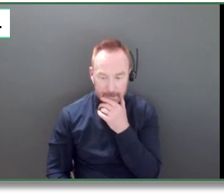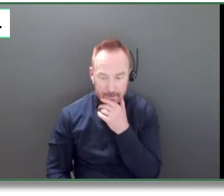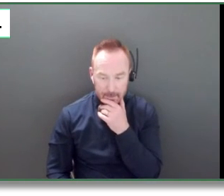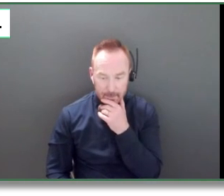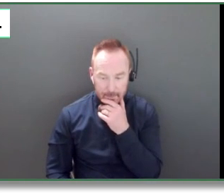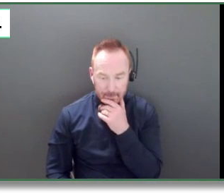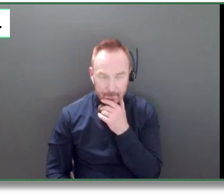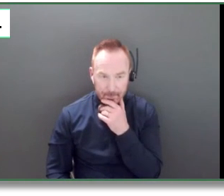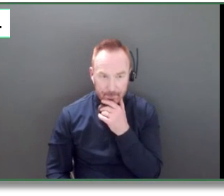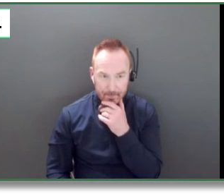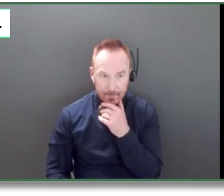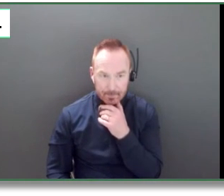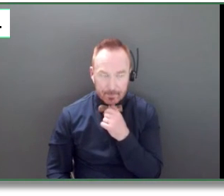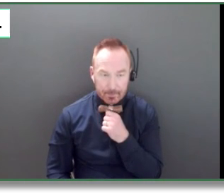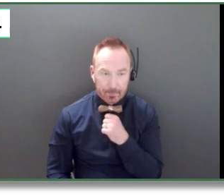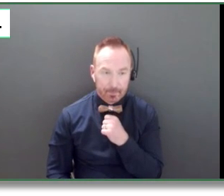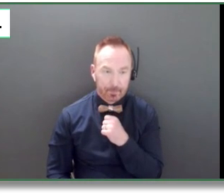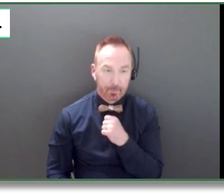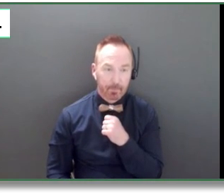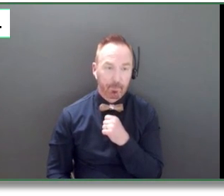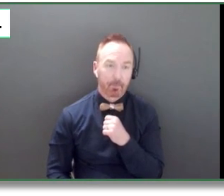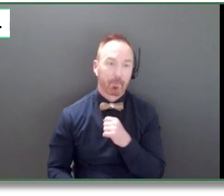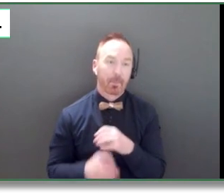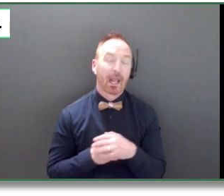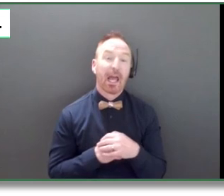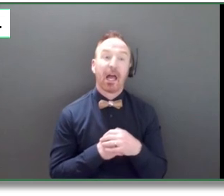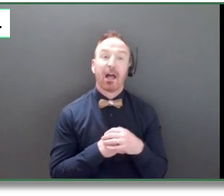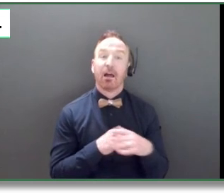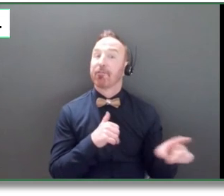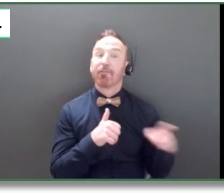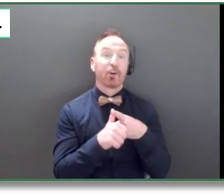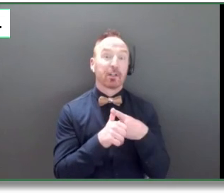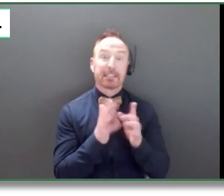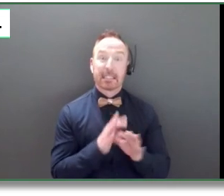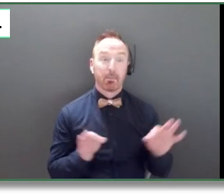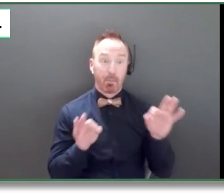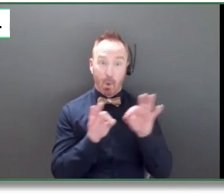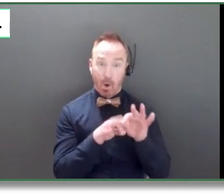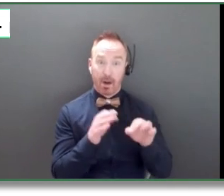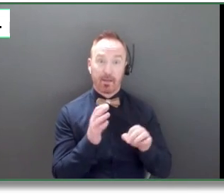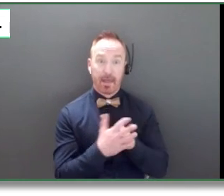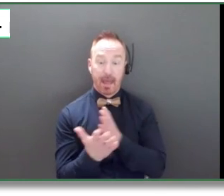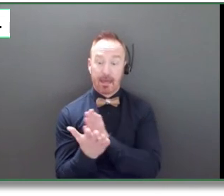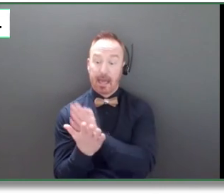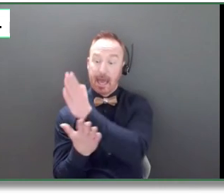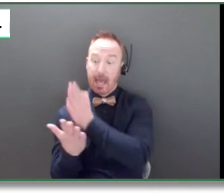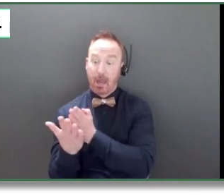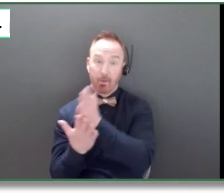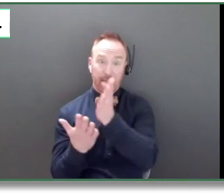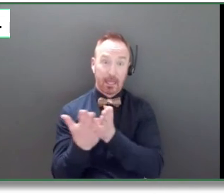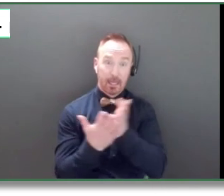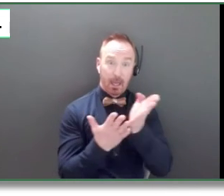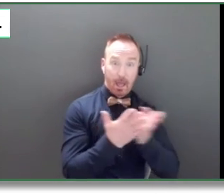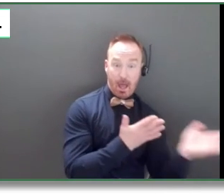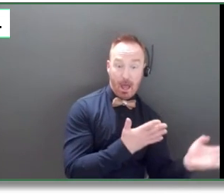first of all find the area that you're looking to work in and then start